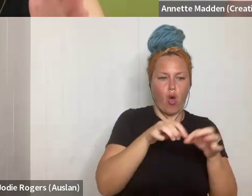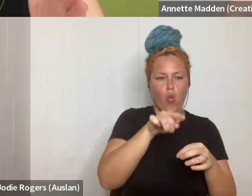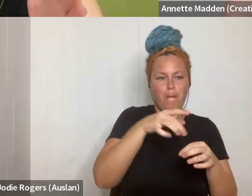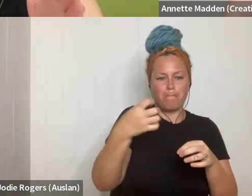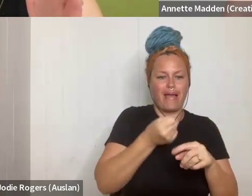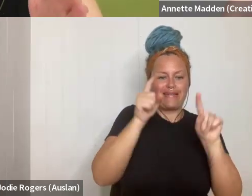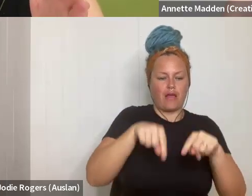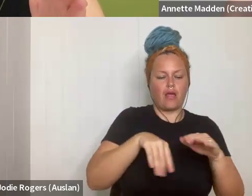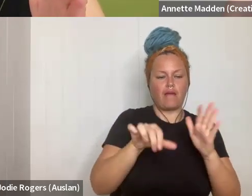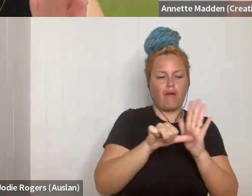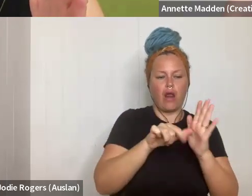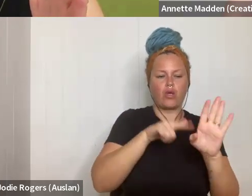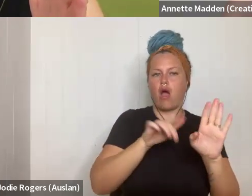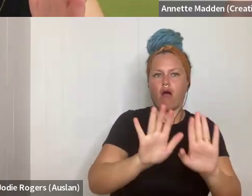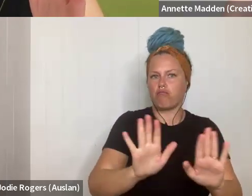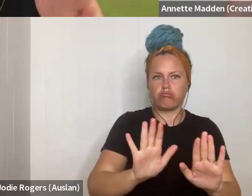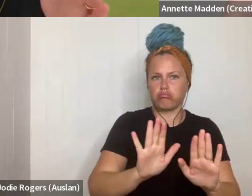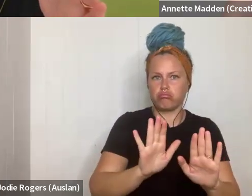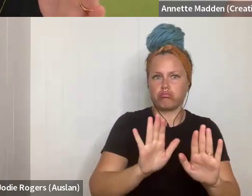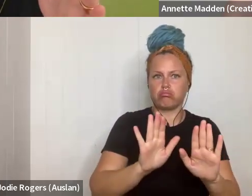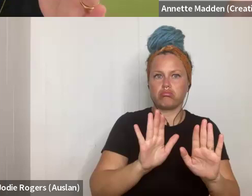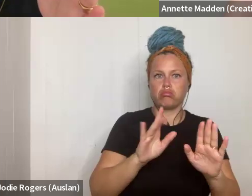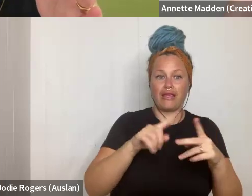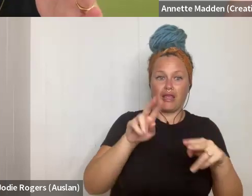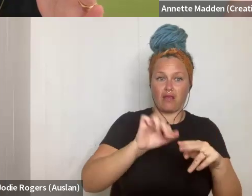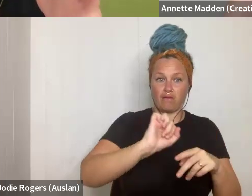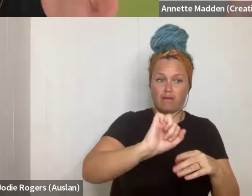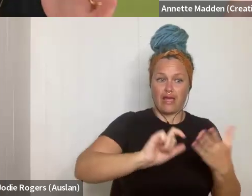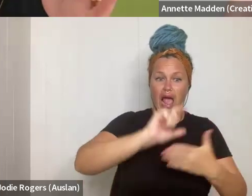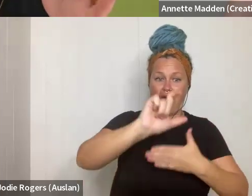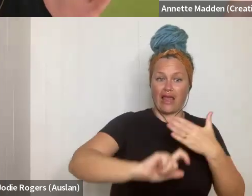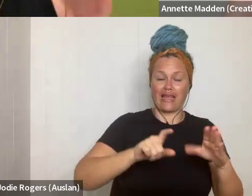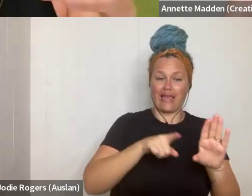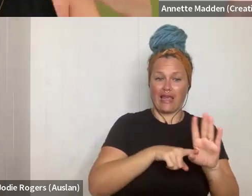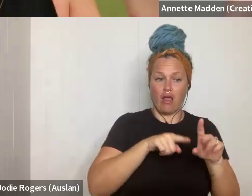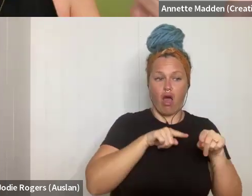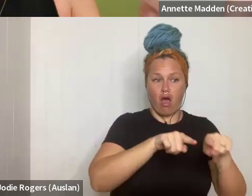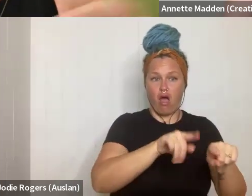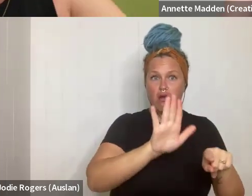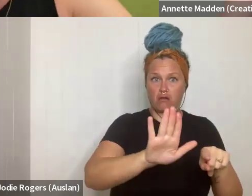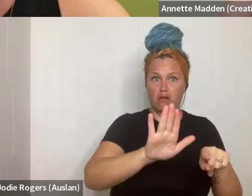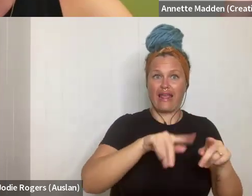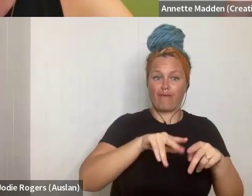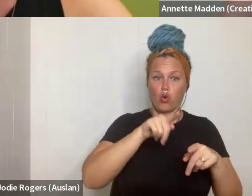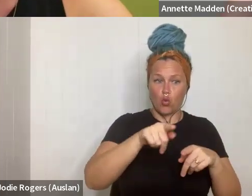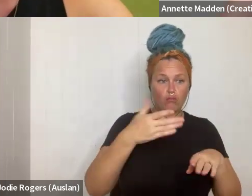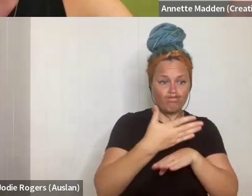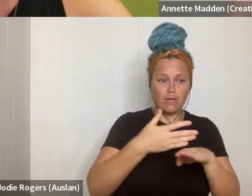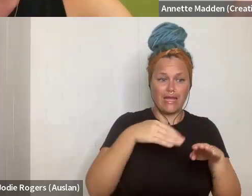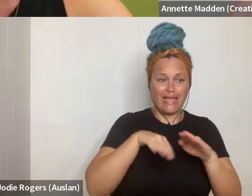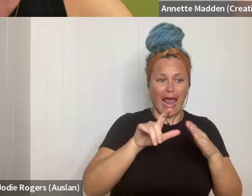Yes you can. We are not stipulating that just because you you are a financial year organisation that